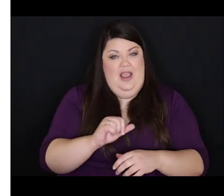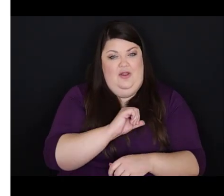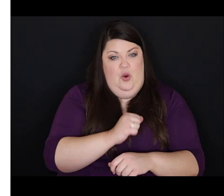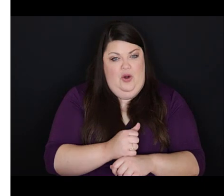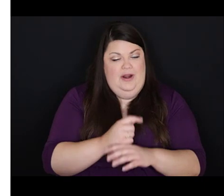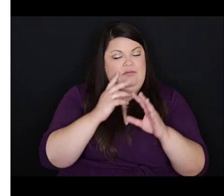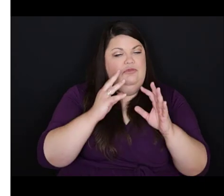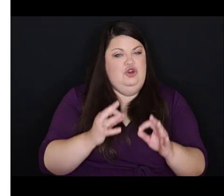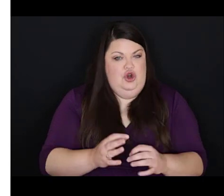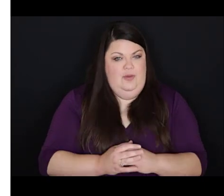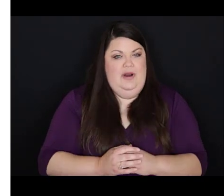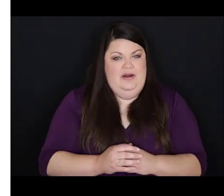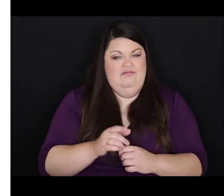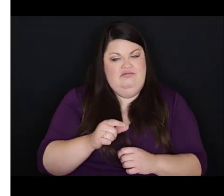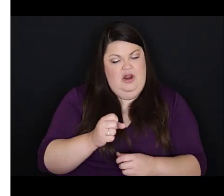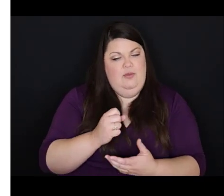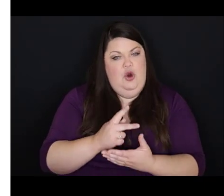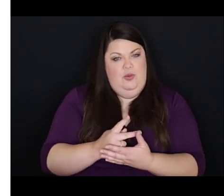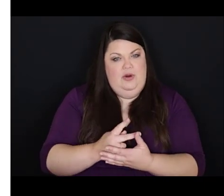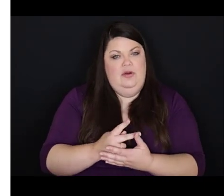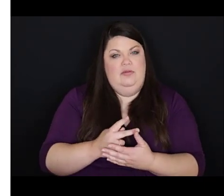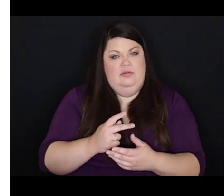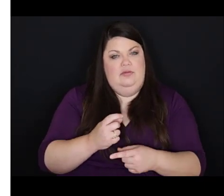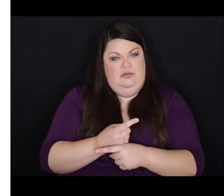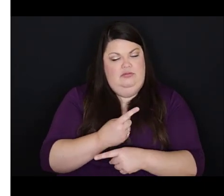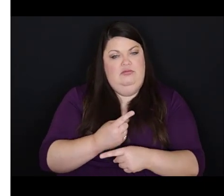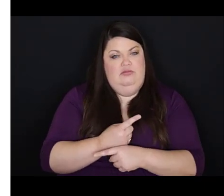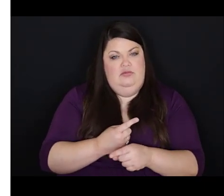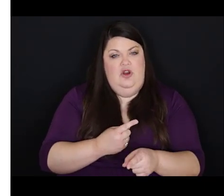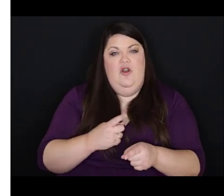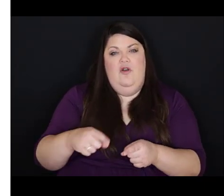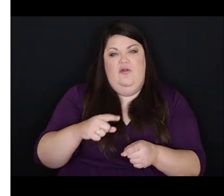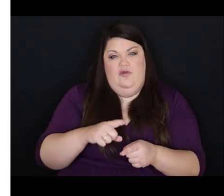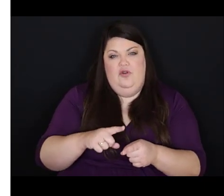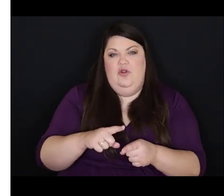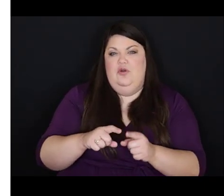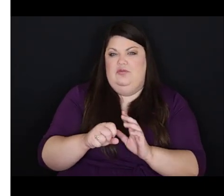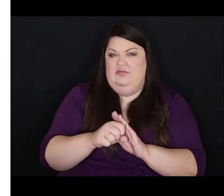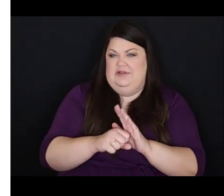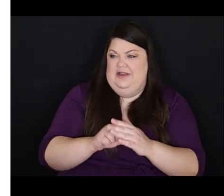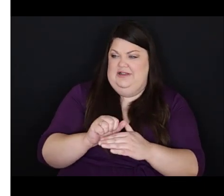appropriate for these State Plan submissions to align with the required State Plan submissions